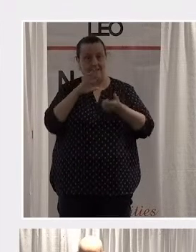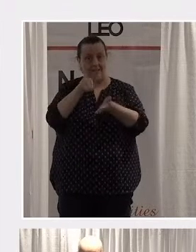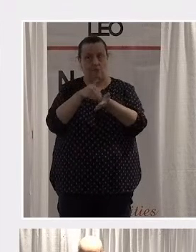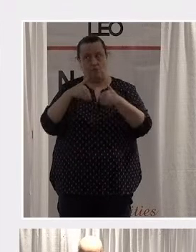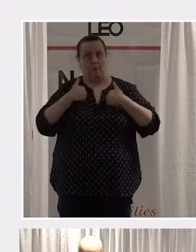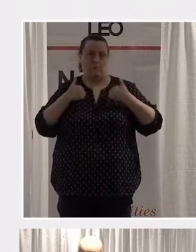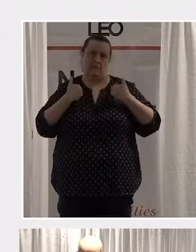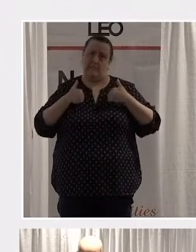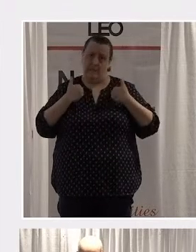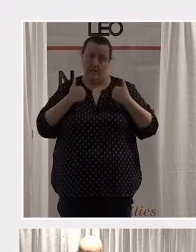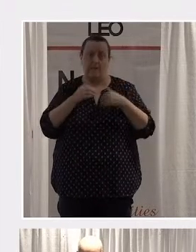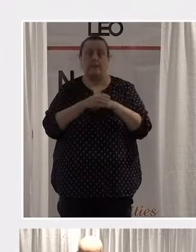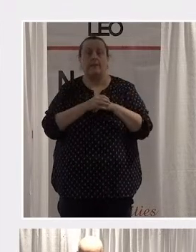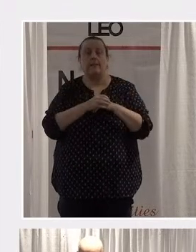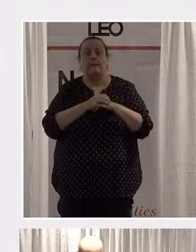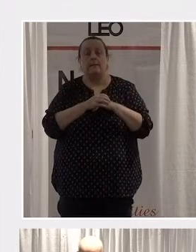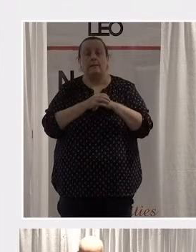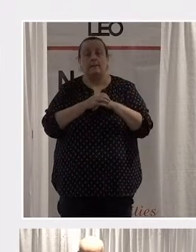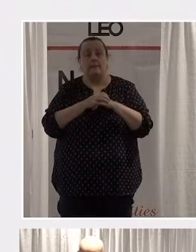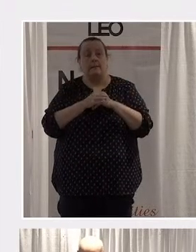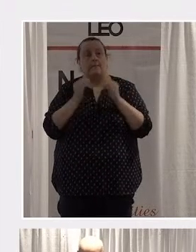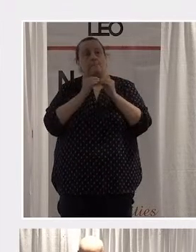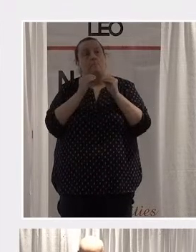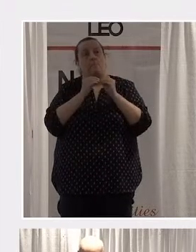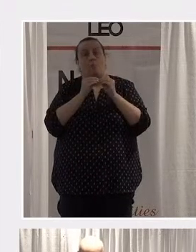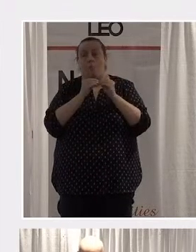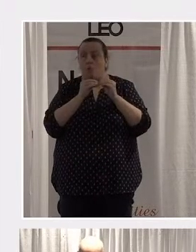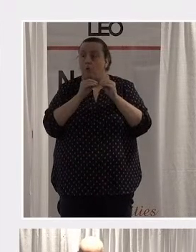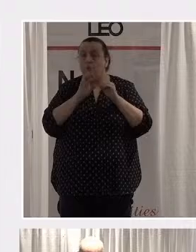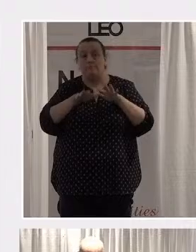AS HIS PLATFORM GREW, SO DID HIS ADVOCACY.